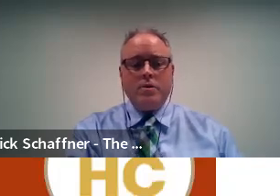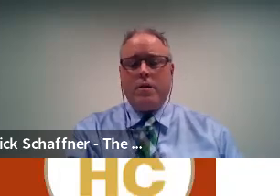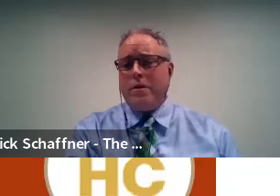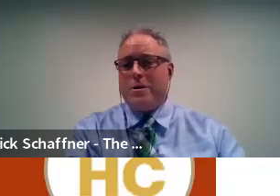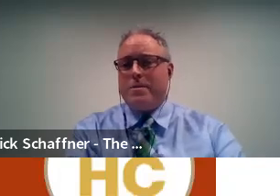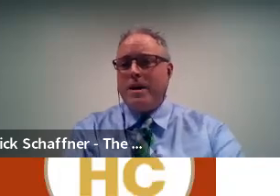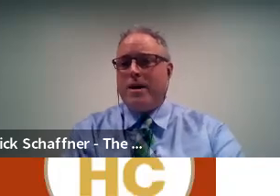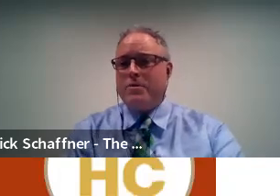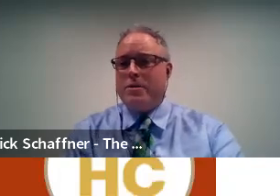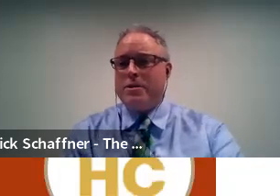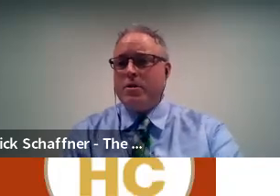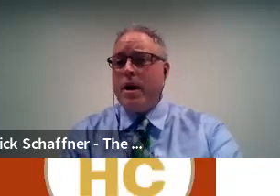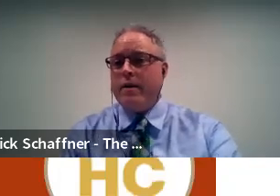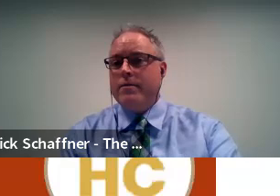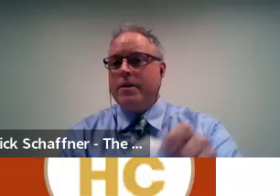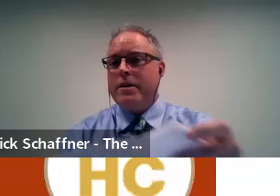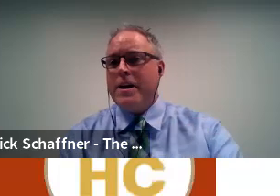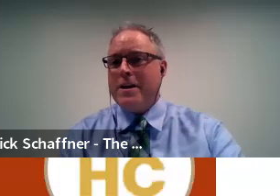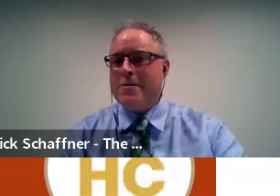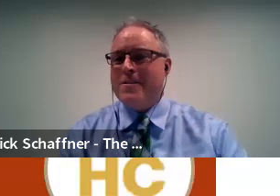So, then the question becomes well this is great, Rick. Thank you.